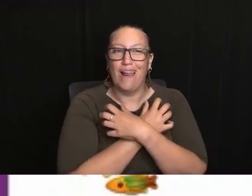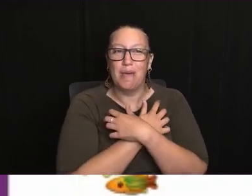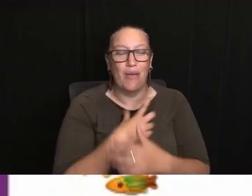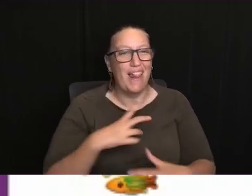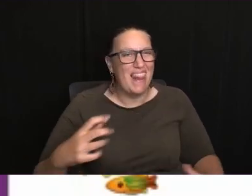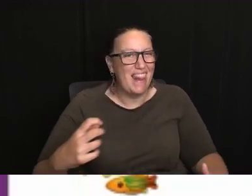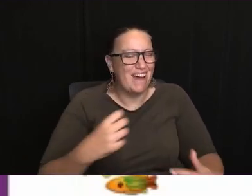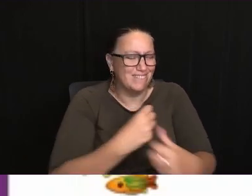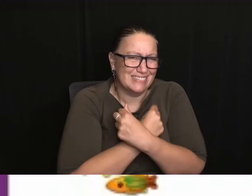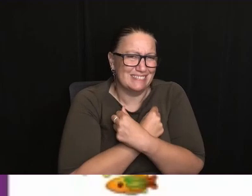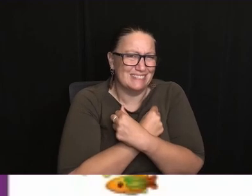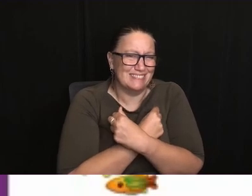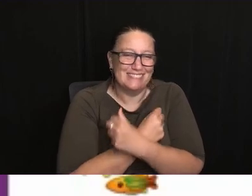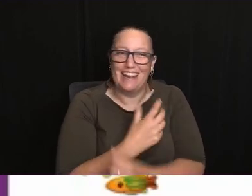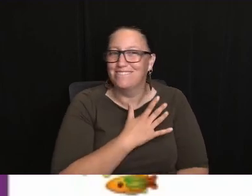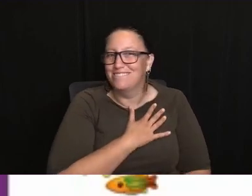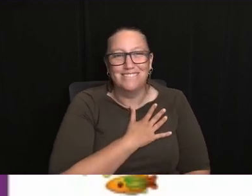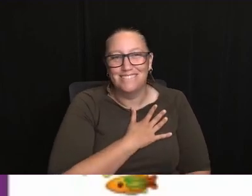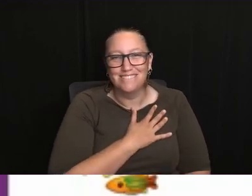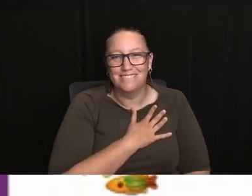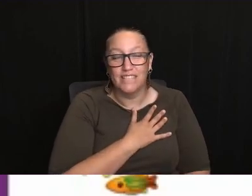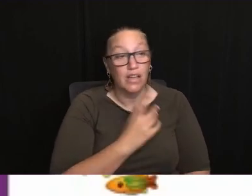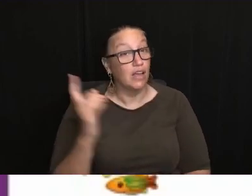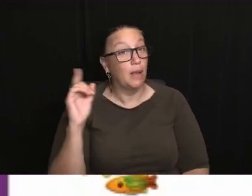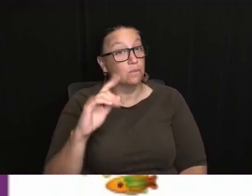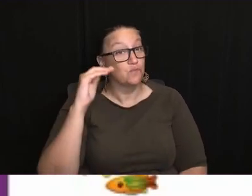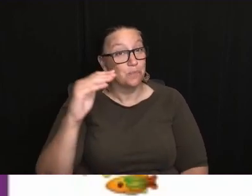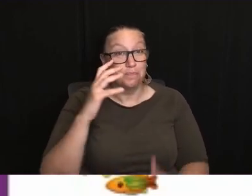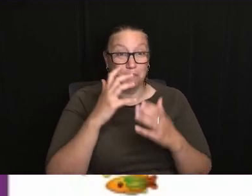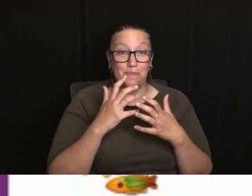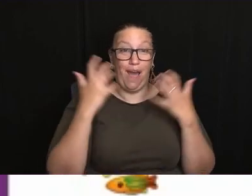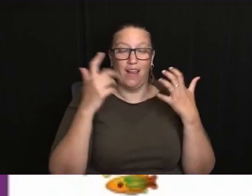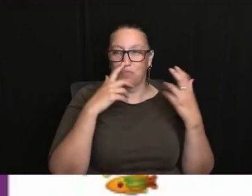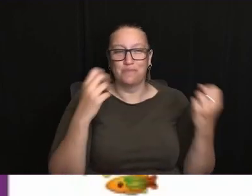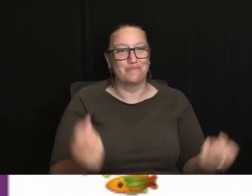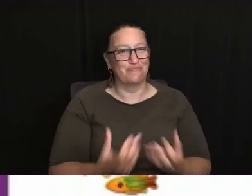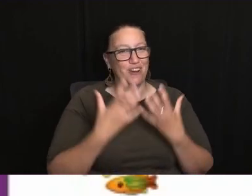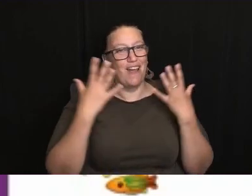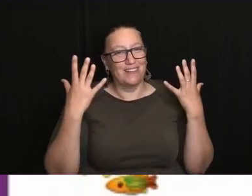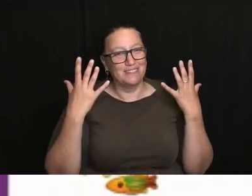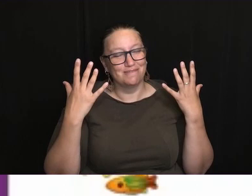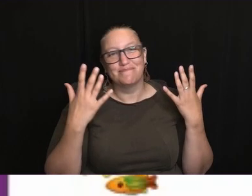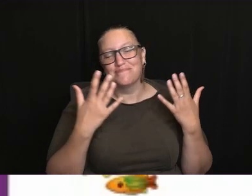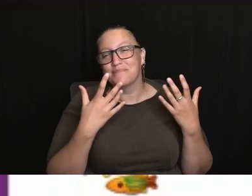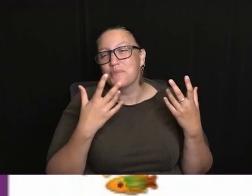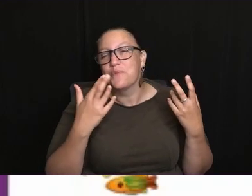and he can brighten any room up with his smile. So I hope today I've been able to help people in